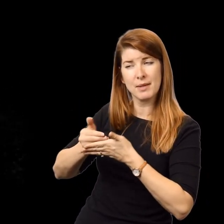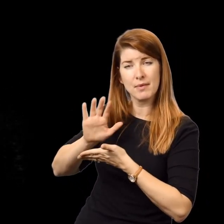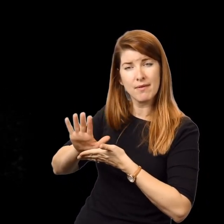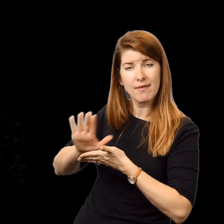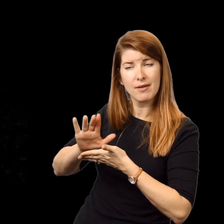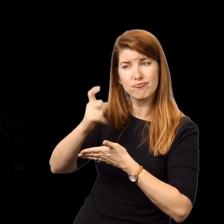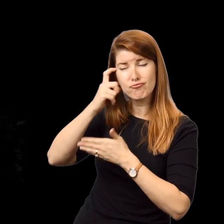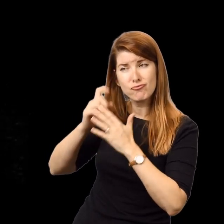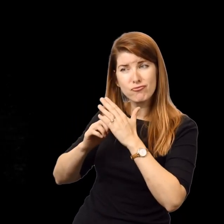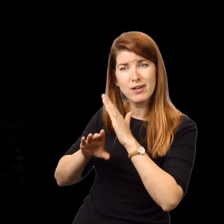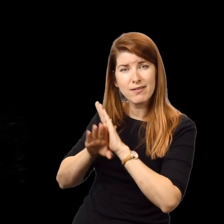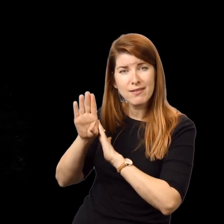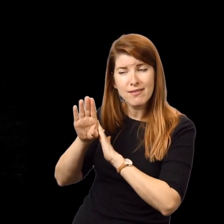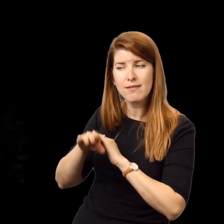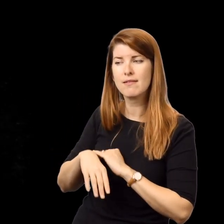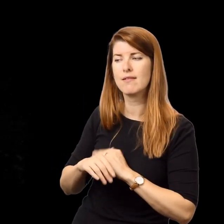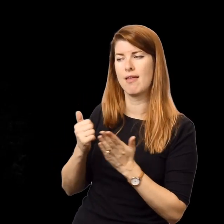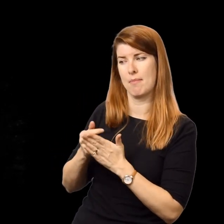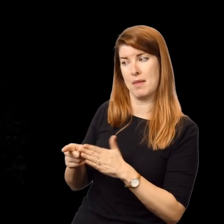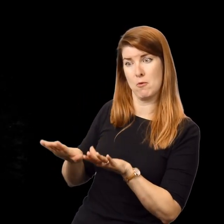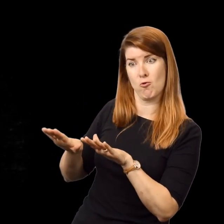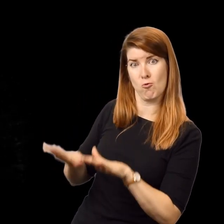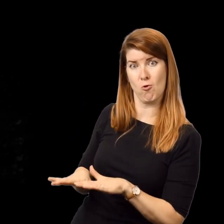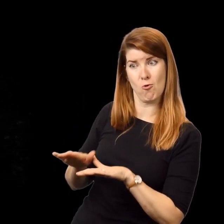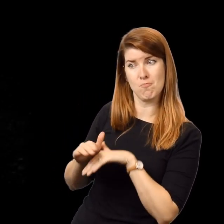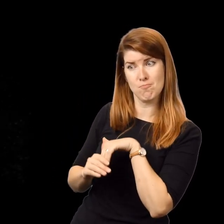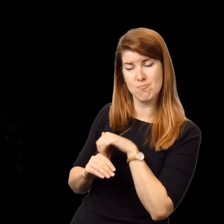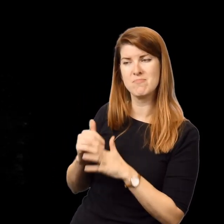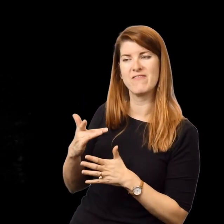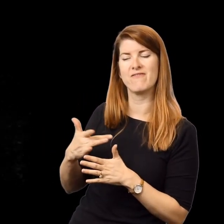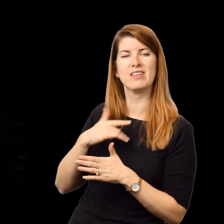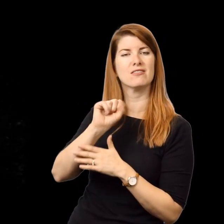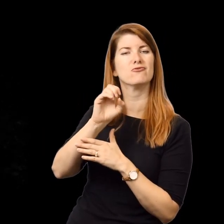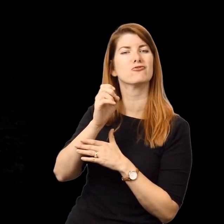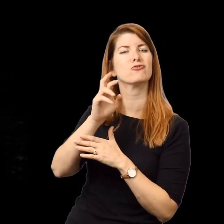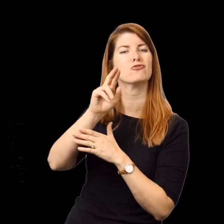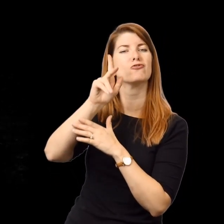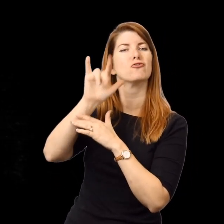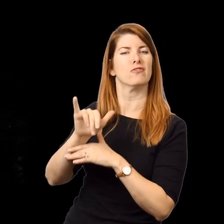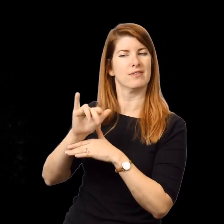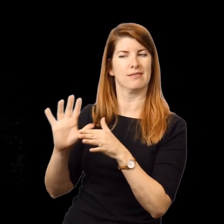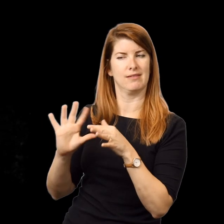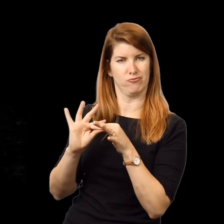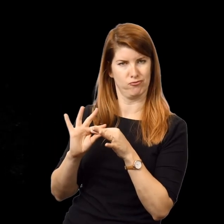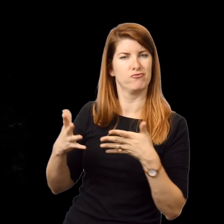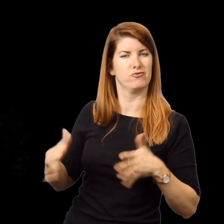It helps calm the child, and it helps the child feel securely attached and connected.